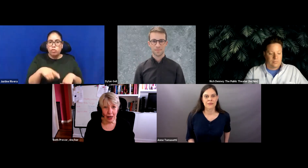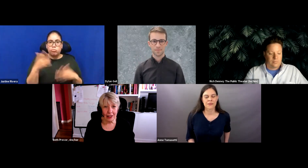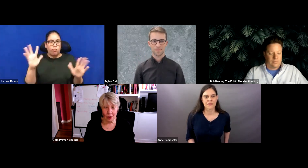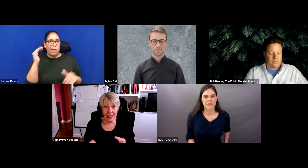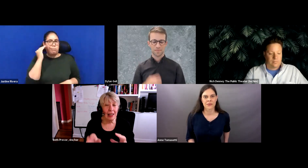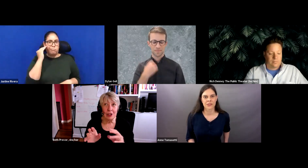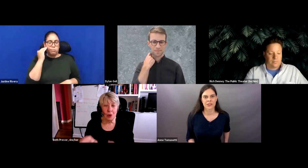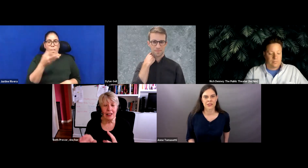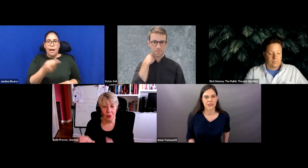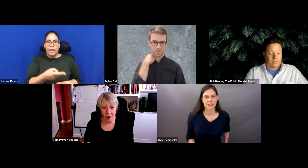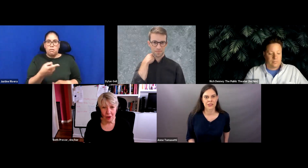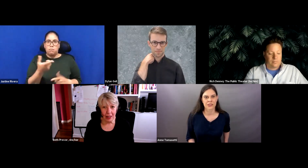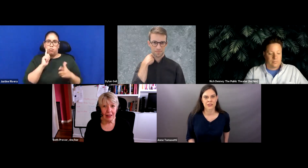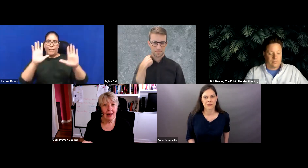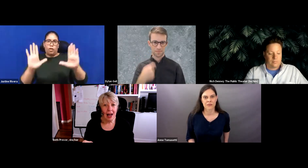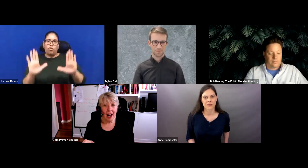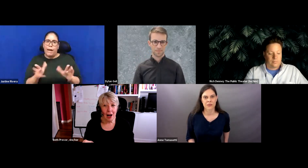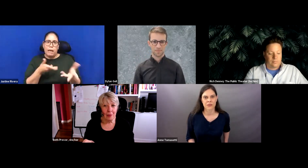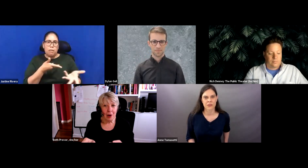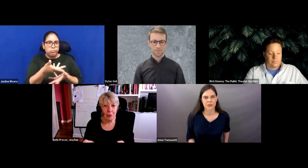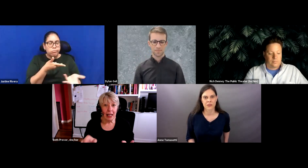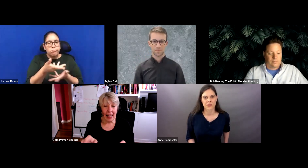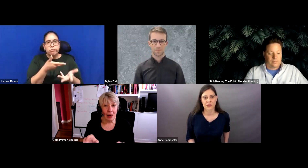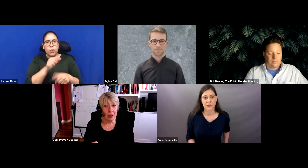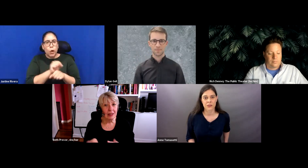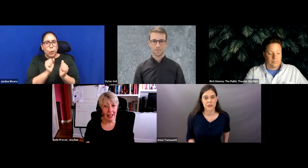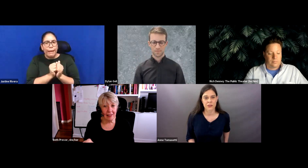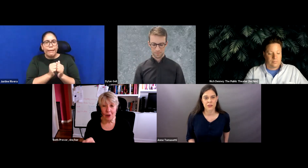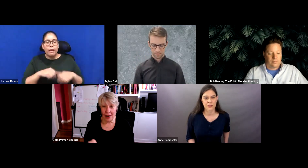great. He was great to work with. But I will say, for